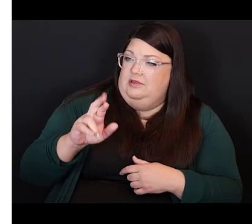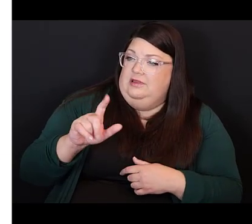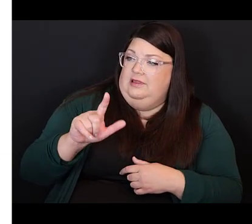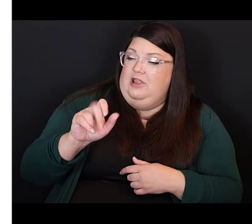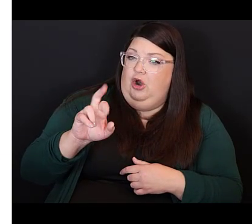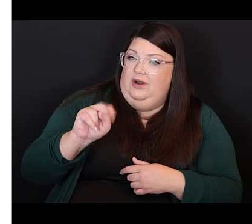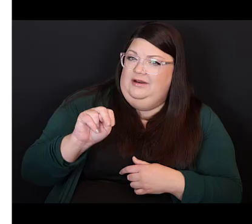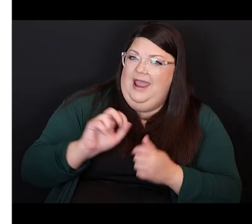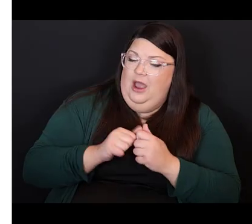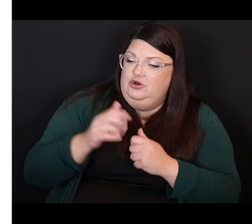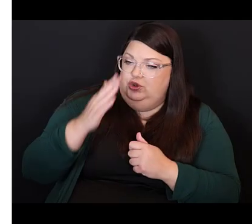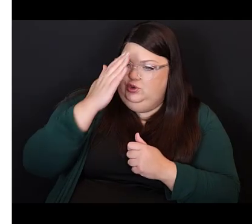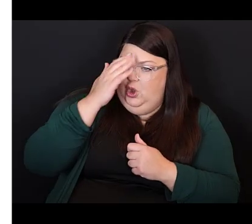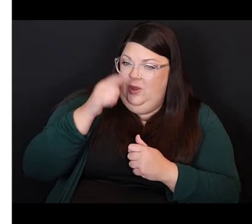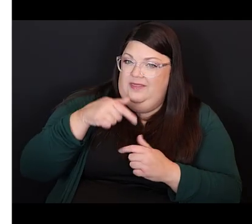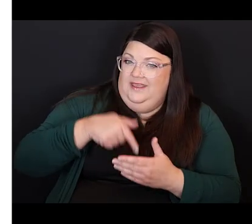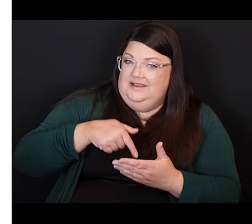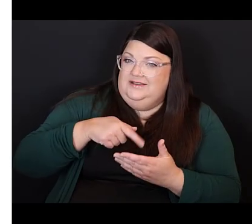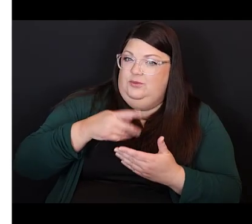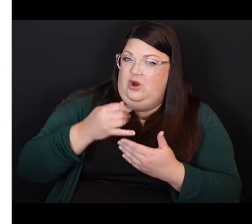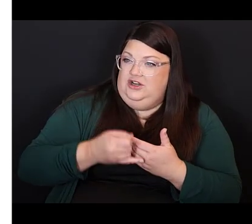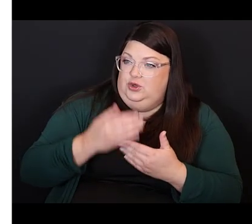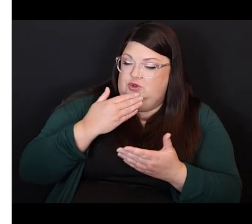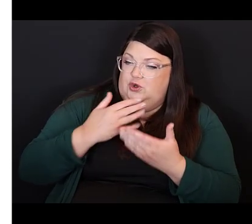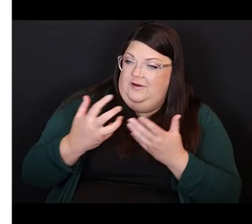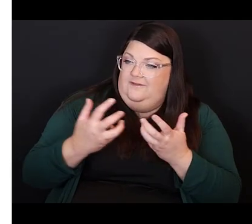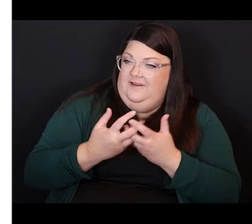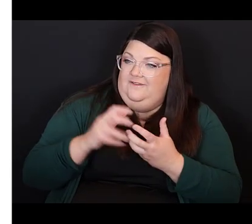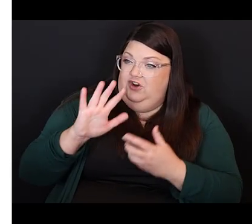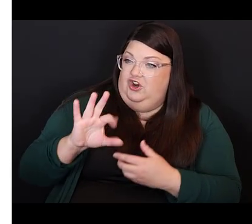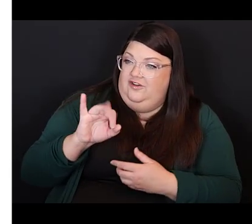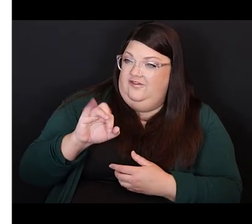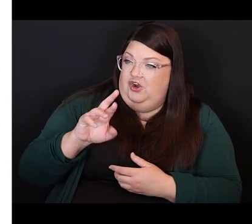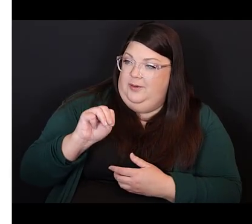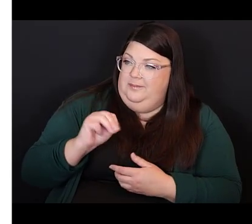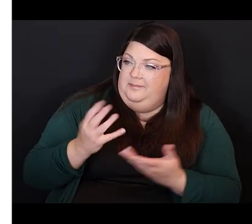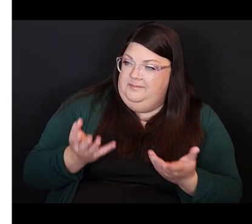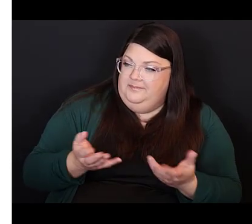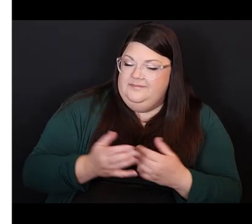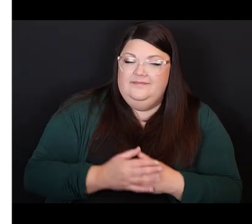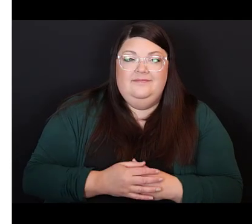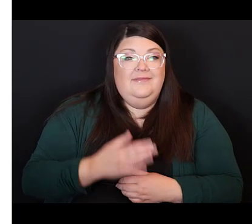How did you know this project would be a good fit for your firm?